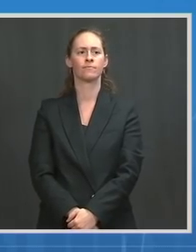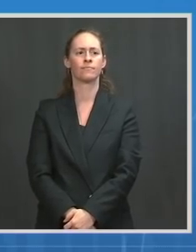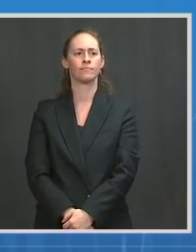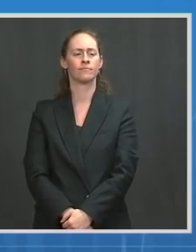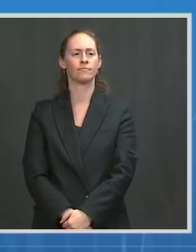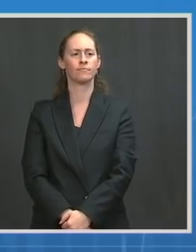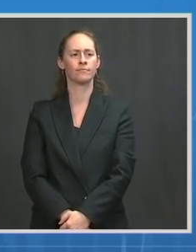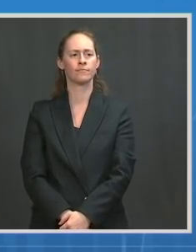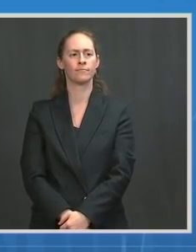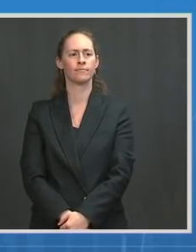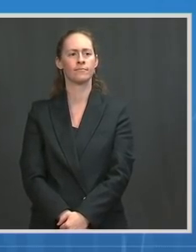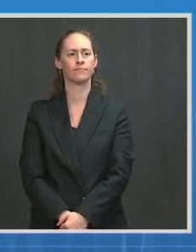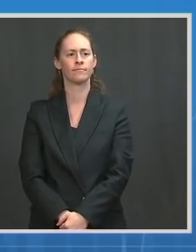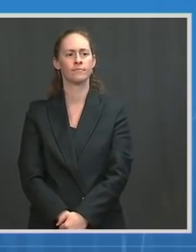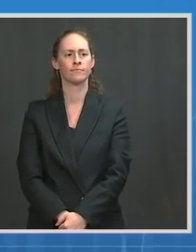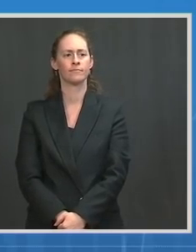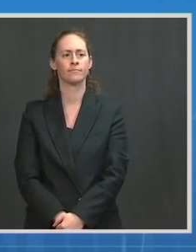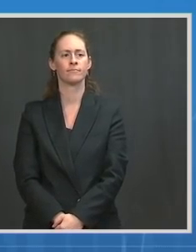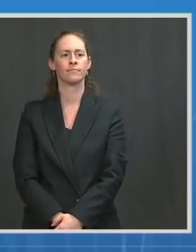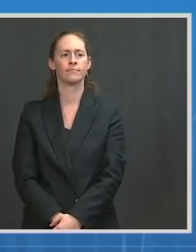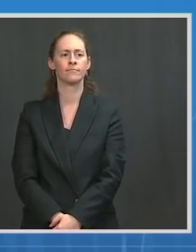which actually displayed -- as shown on this slide --